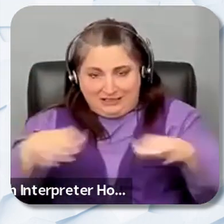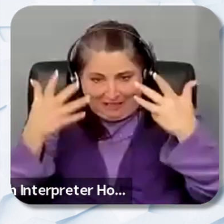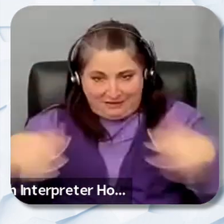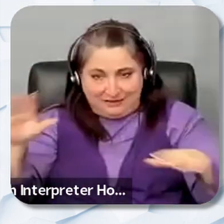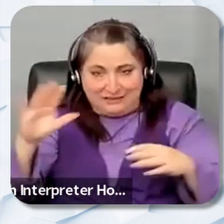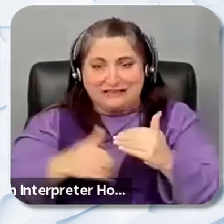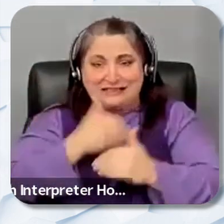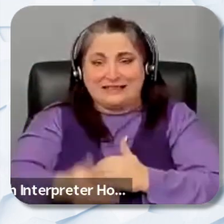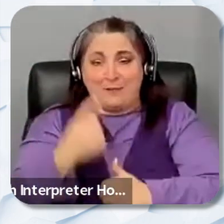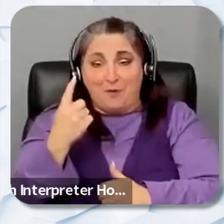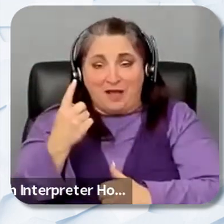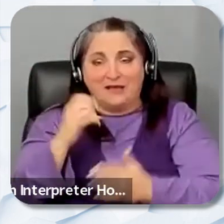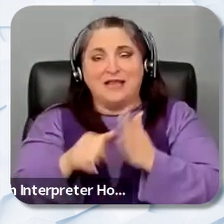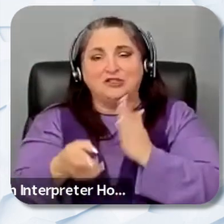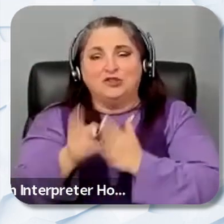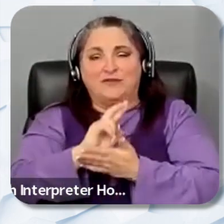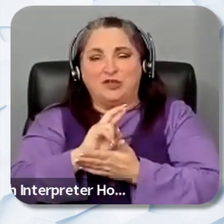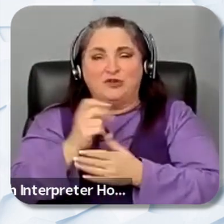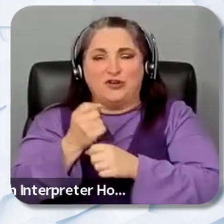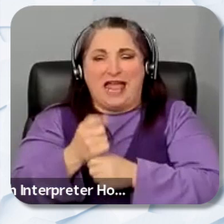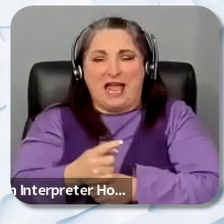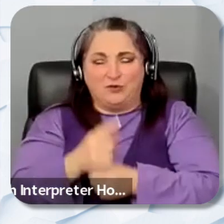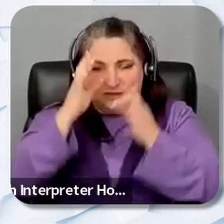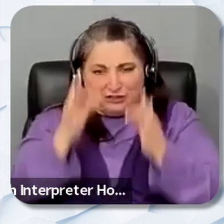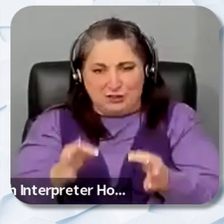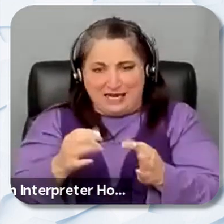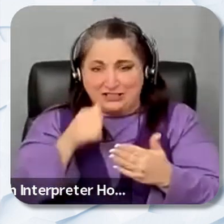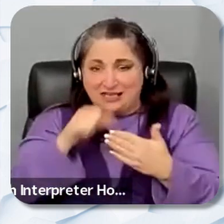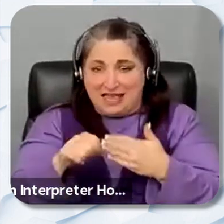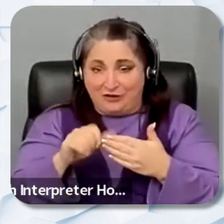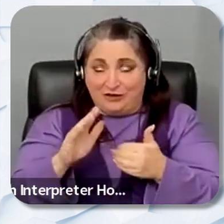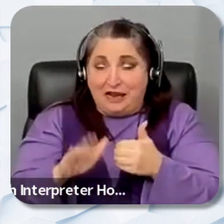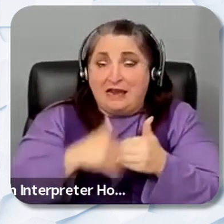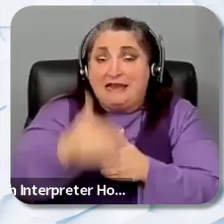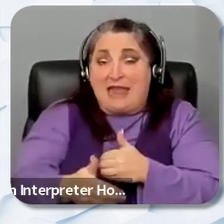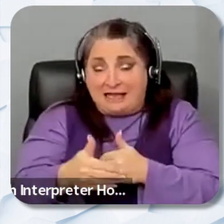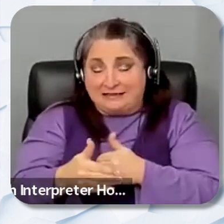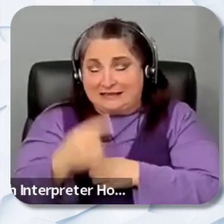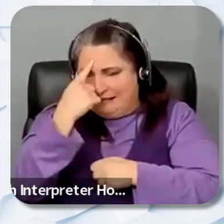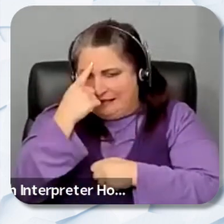to review your Annual Determination Letter. Next, you should think about and start collecting